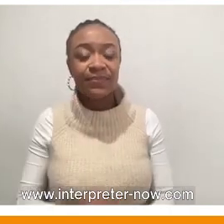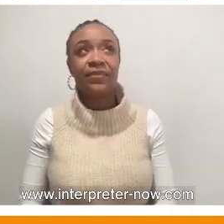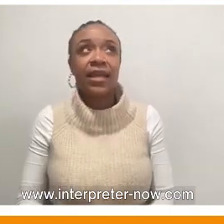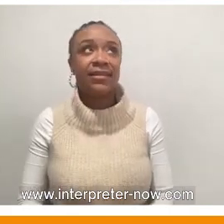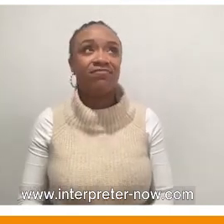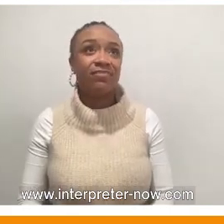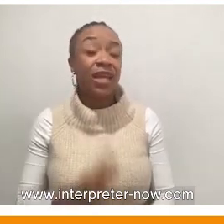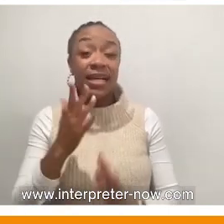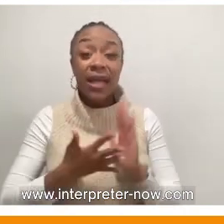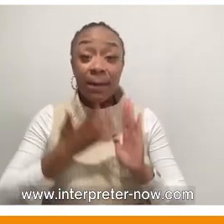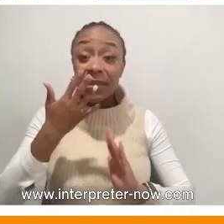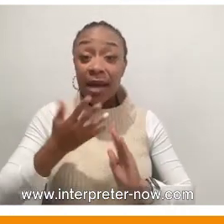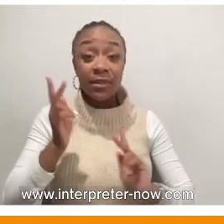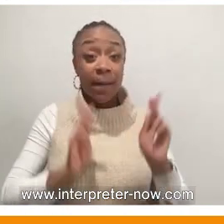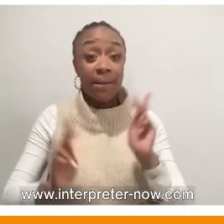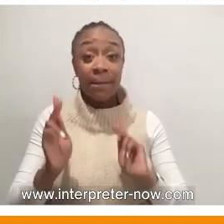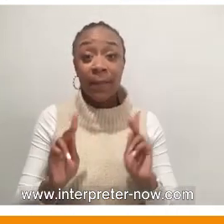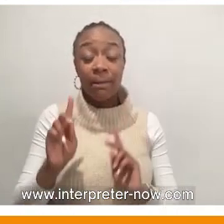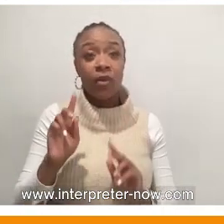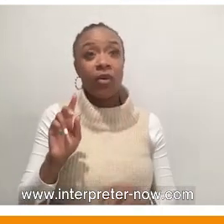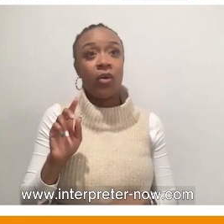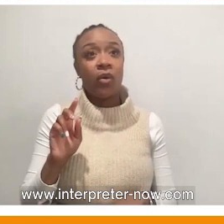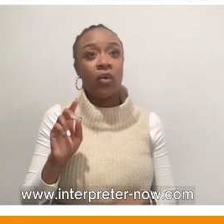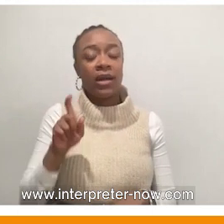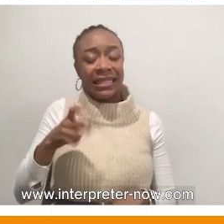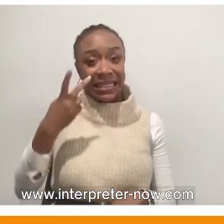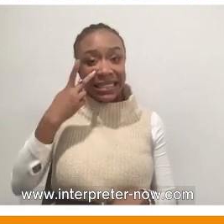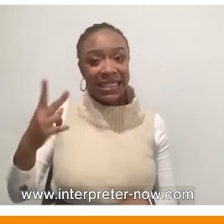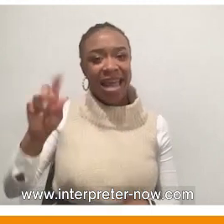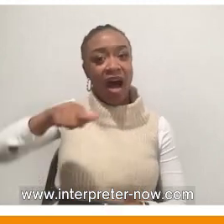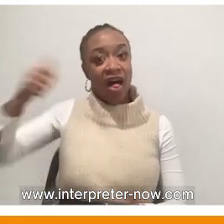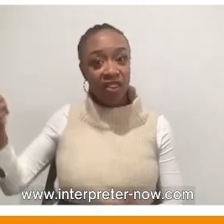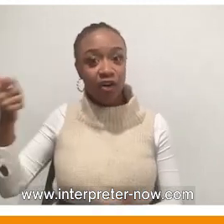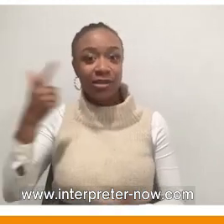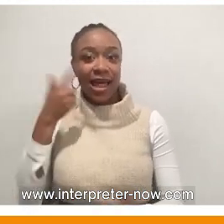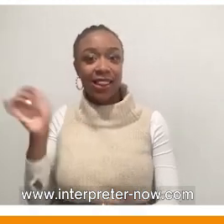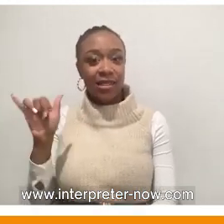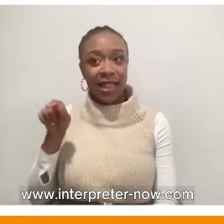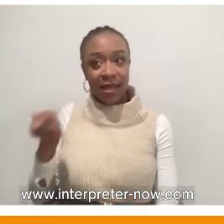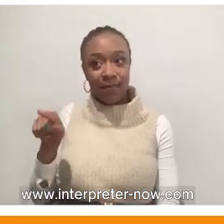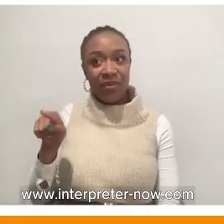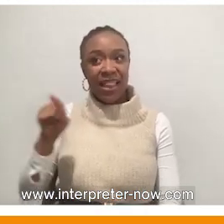Yeah, sometimes people need to see people that look like them being their most authentic